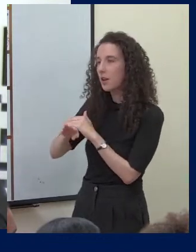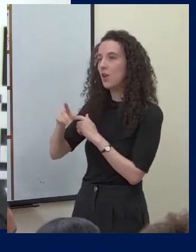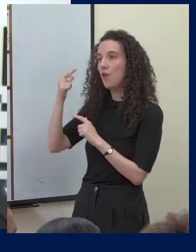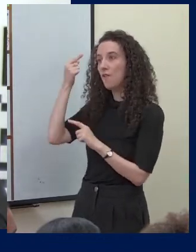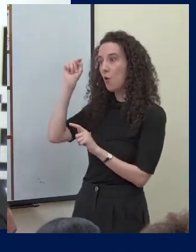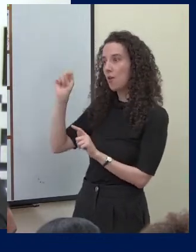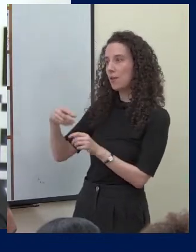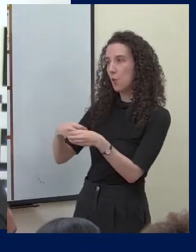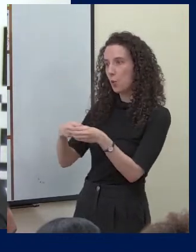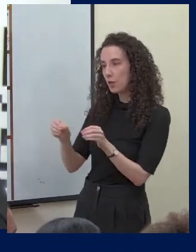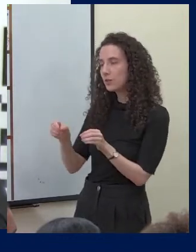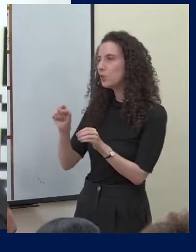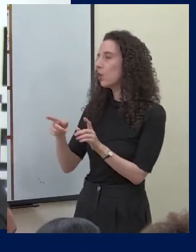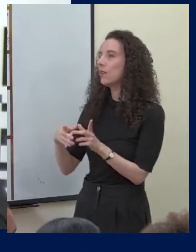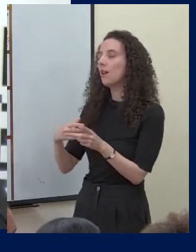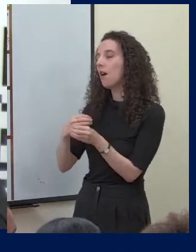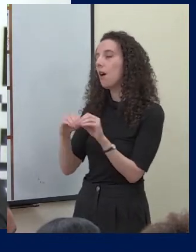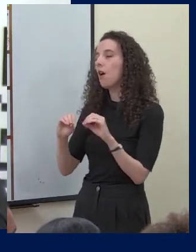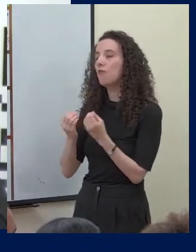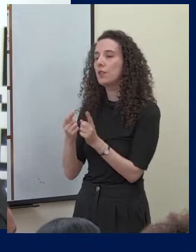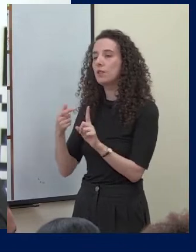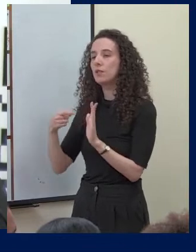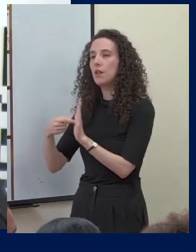so life is precious and communal life.